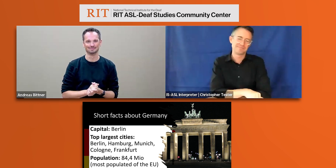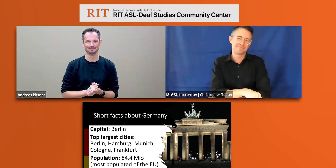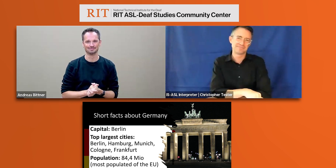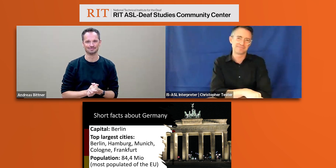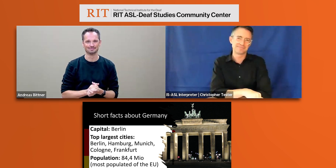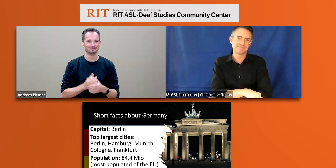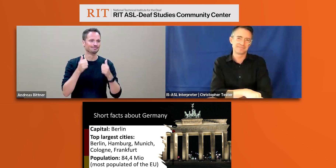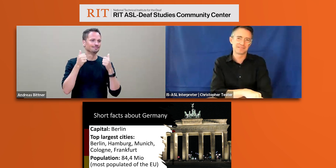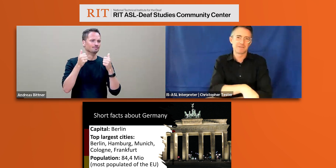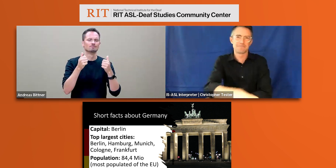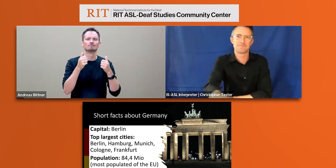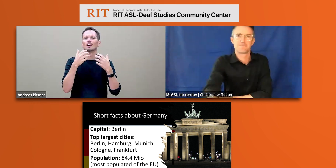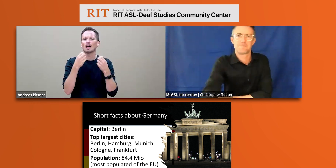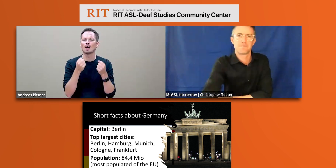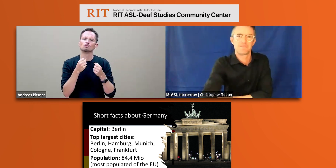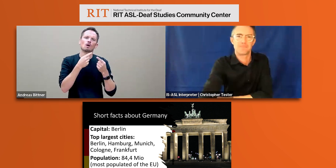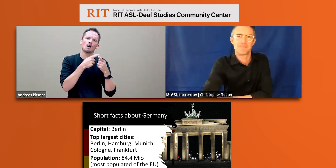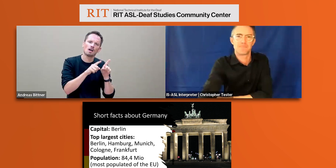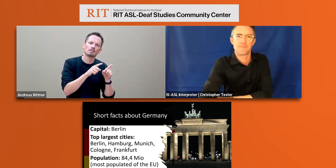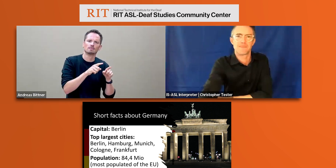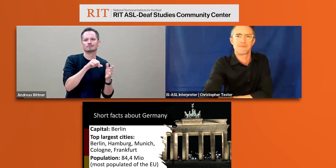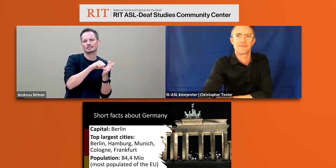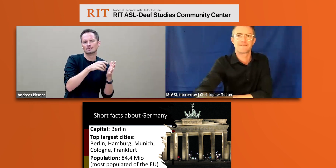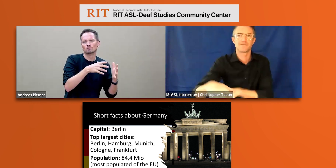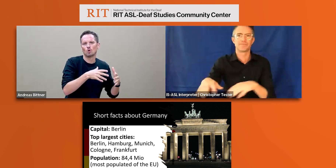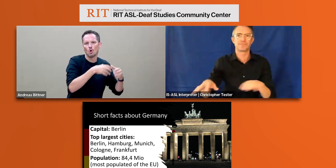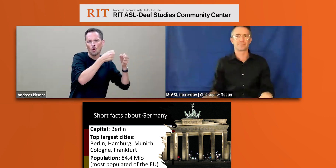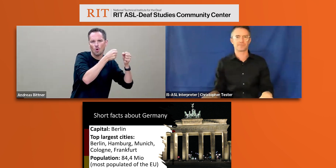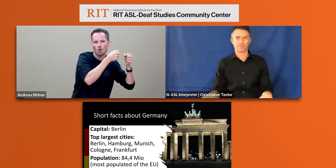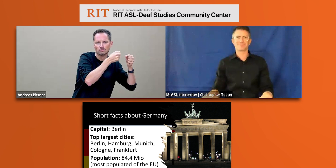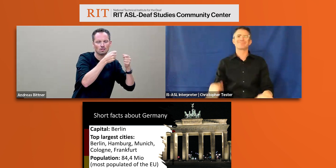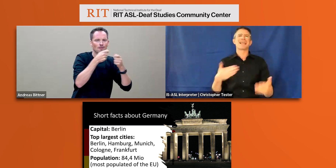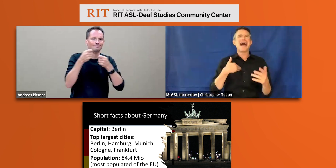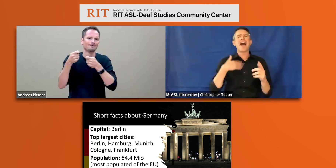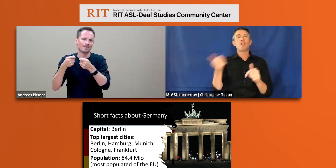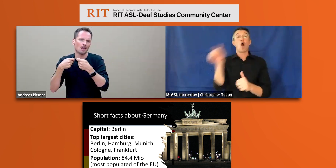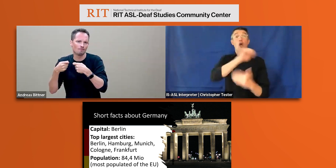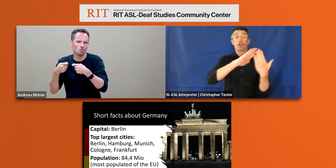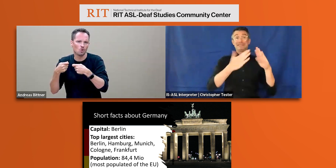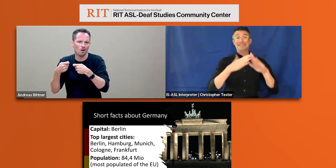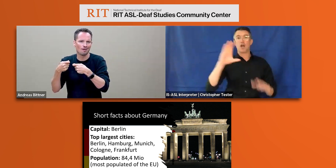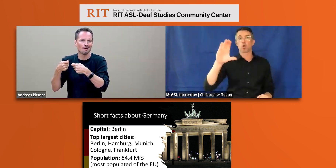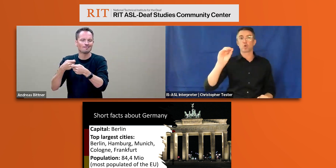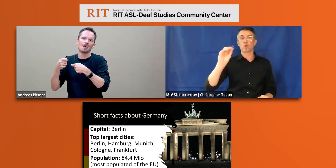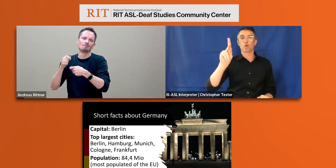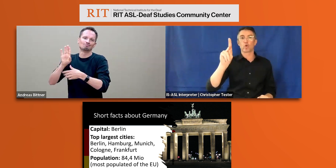I wasn't ever part of that experience that I just described with the costuming and the beer